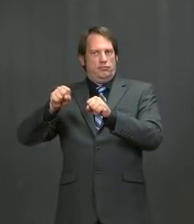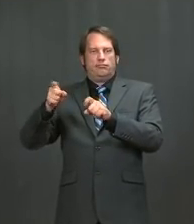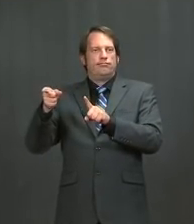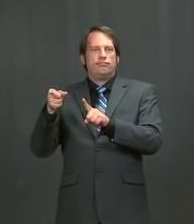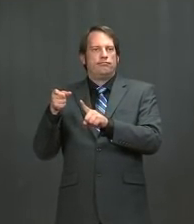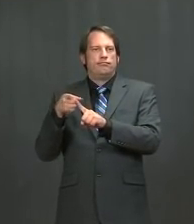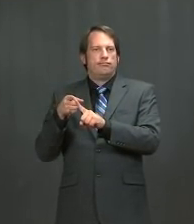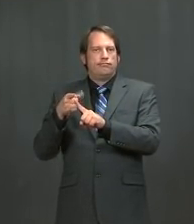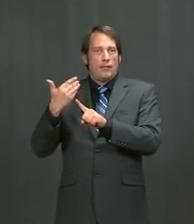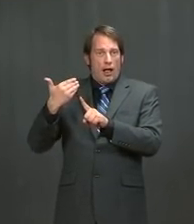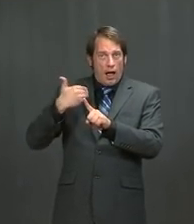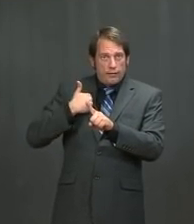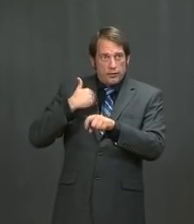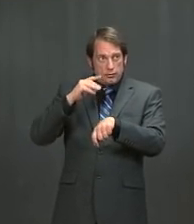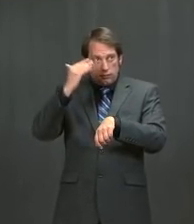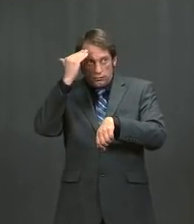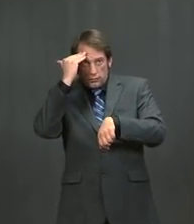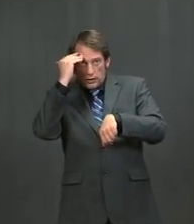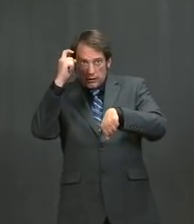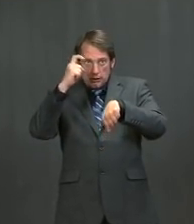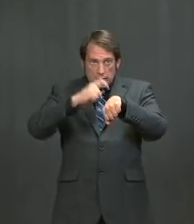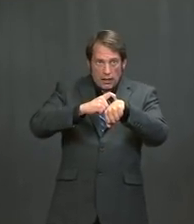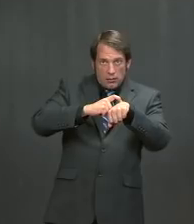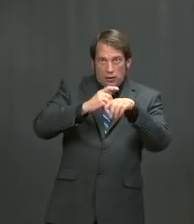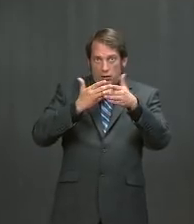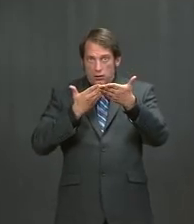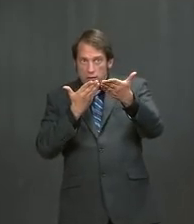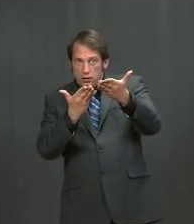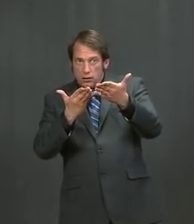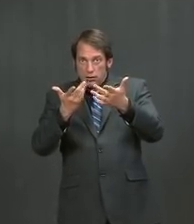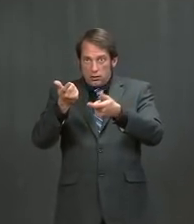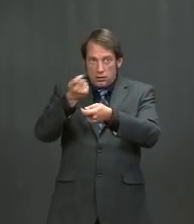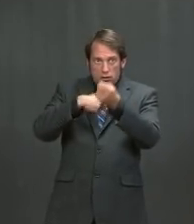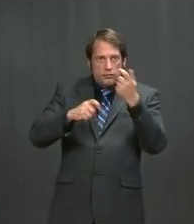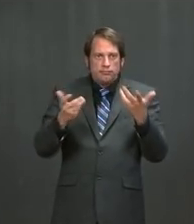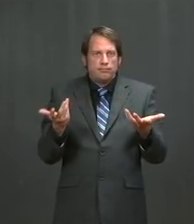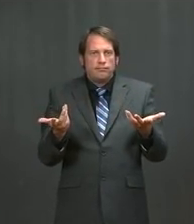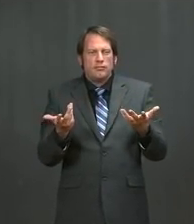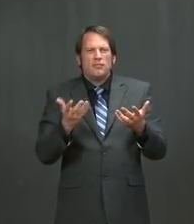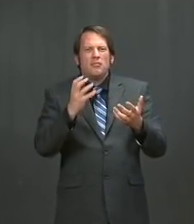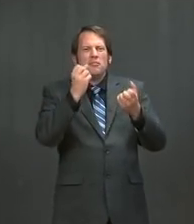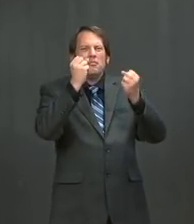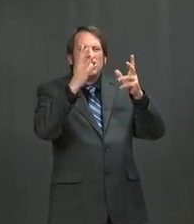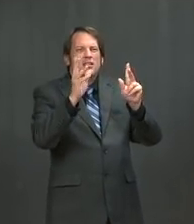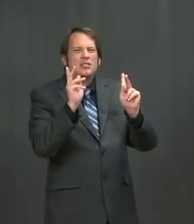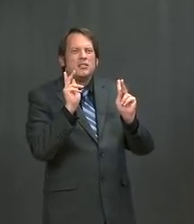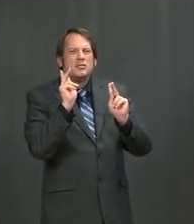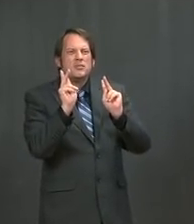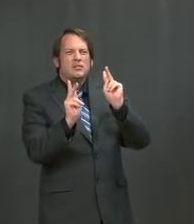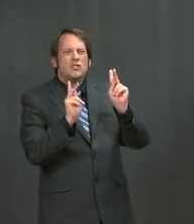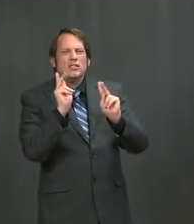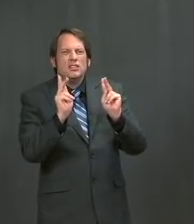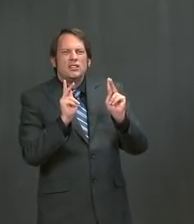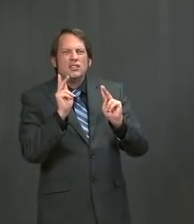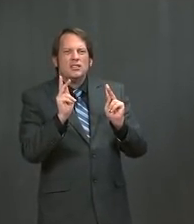formally nominating a replacement on OMB. The Press: A lot of people have said that they think Shalanda Young should just get the job; I mean, that she should be nominated